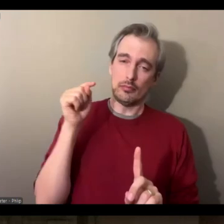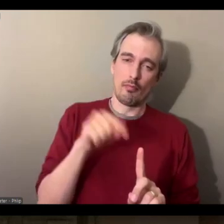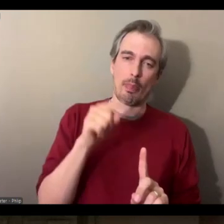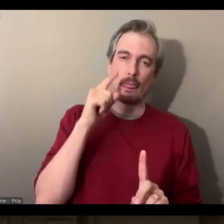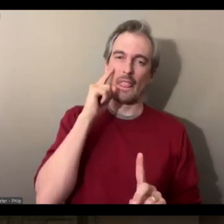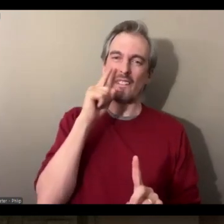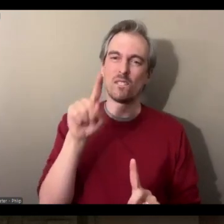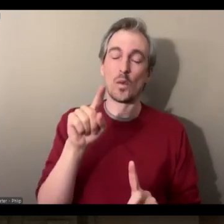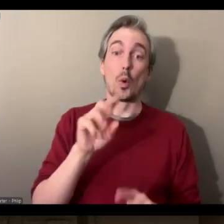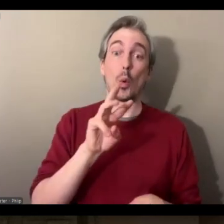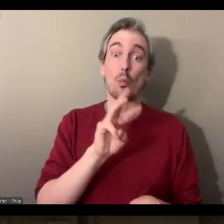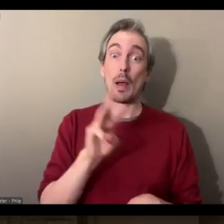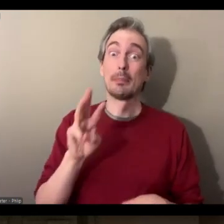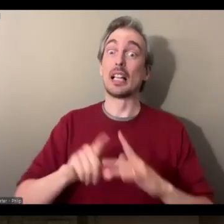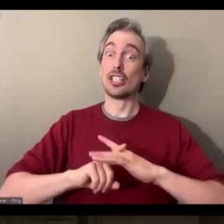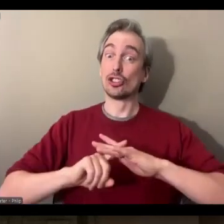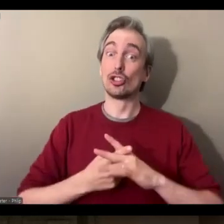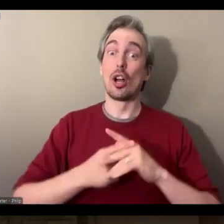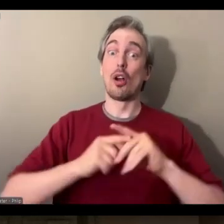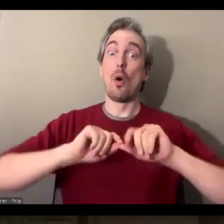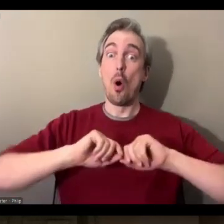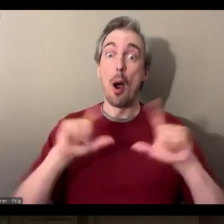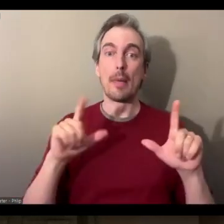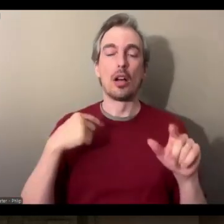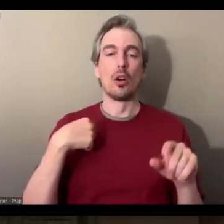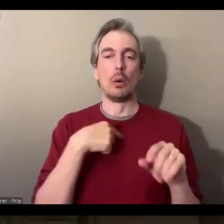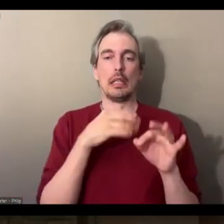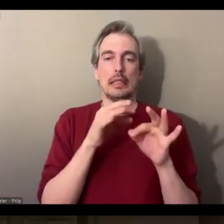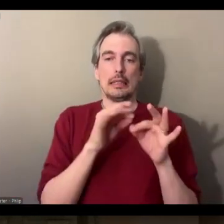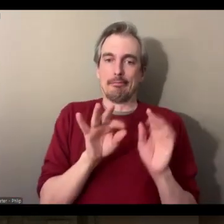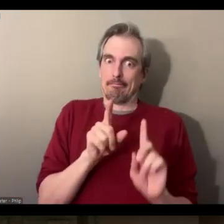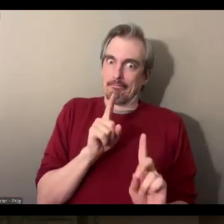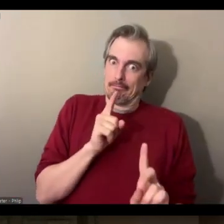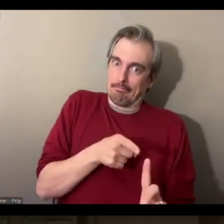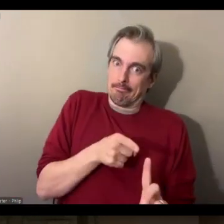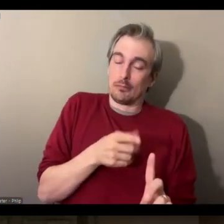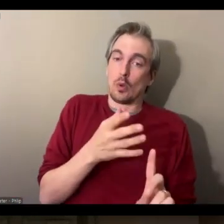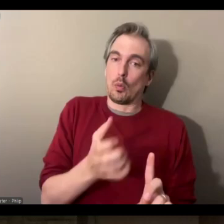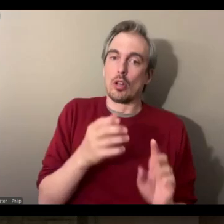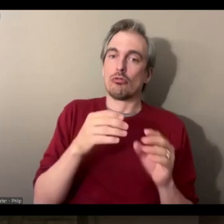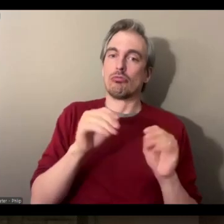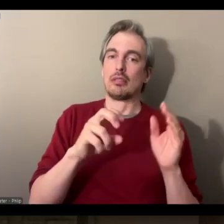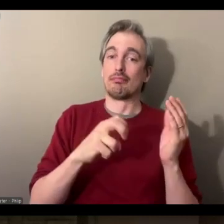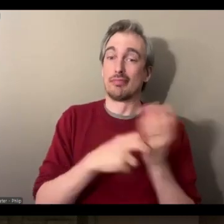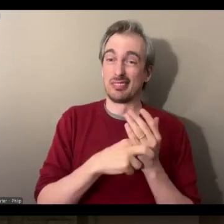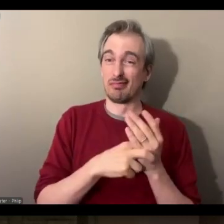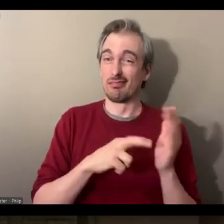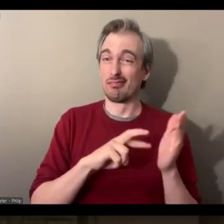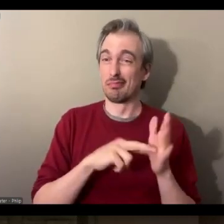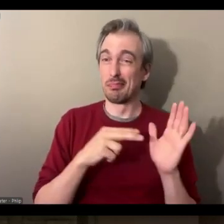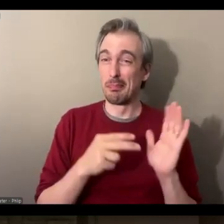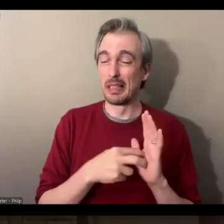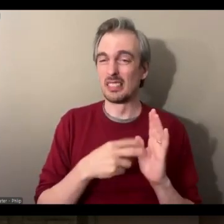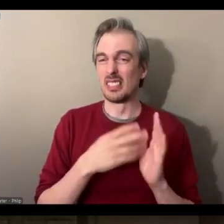for events in this venue. We are not gonna do everything. But... If we can't do everything,